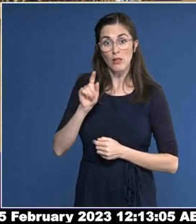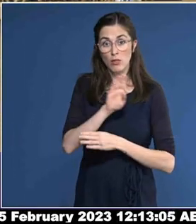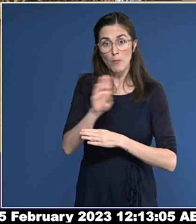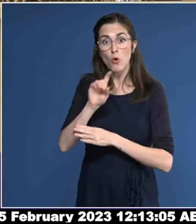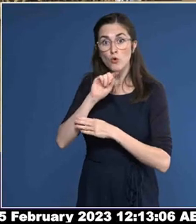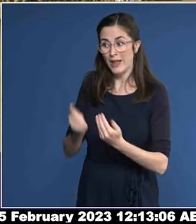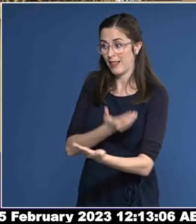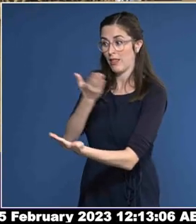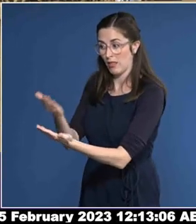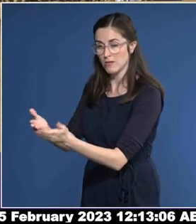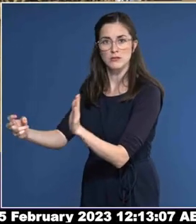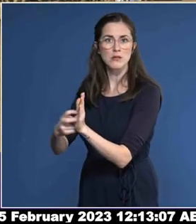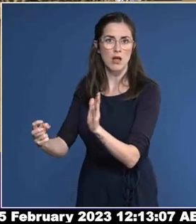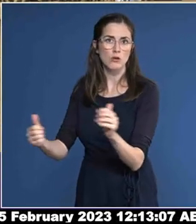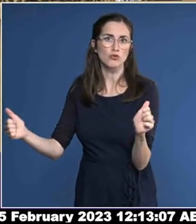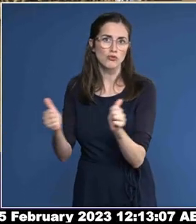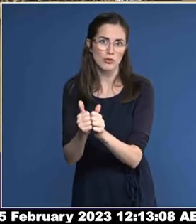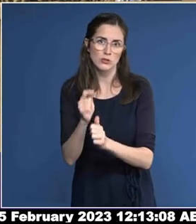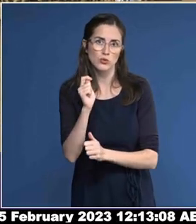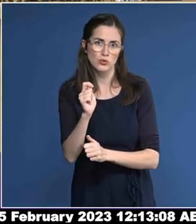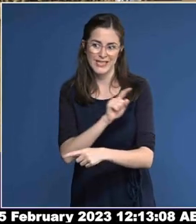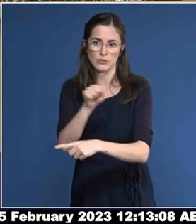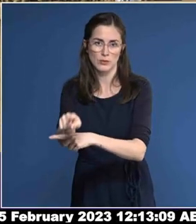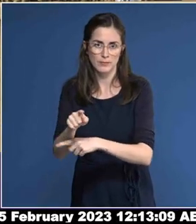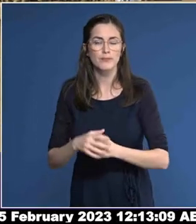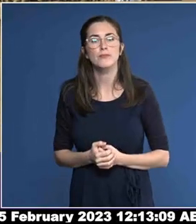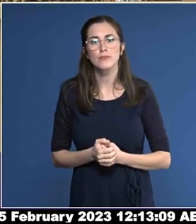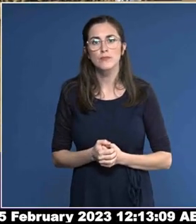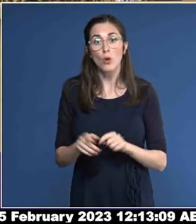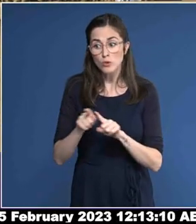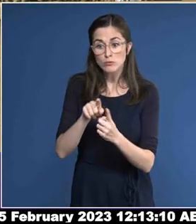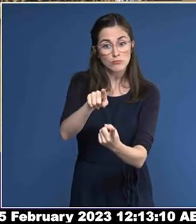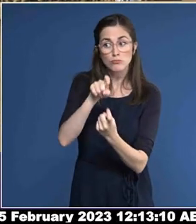We have, in fact, recruited two additional board directors, one of whom has a